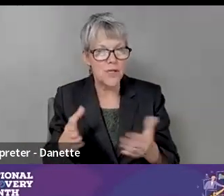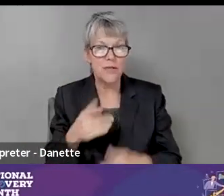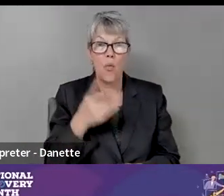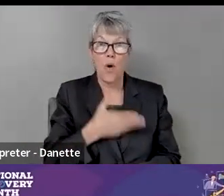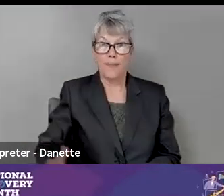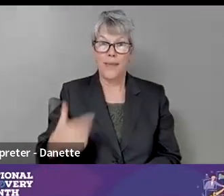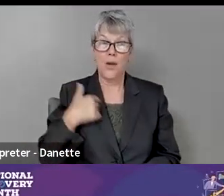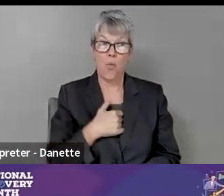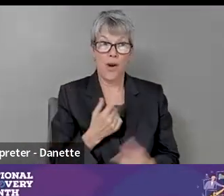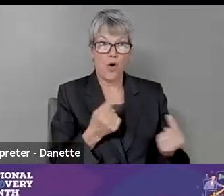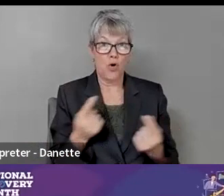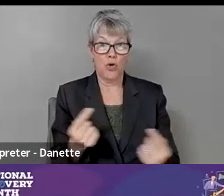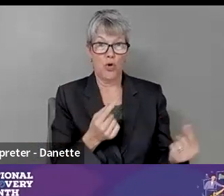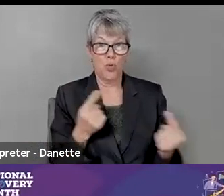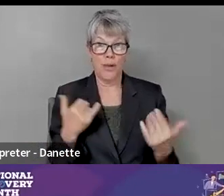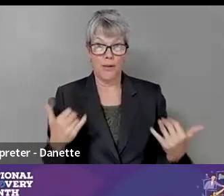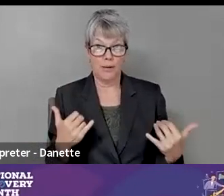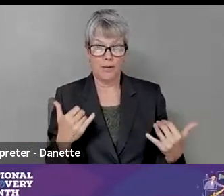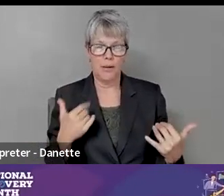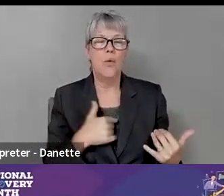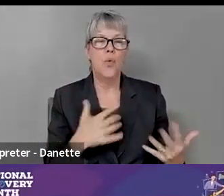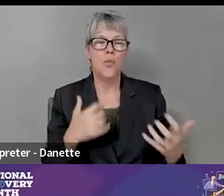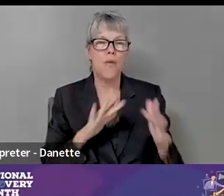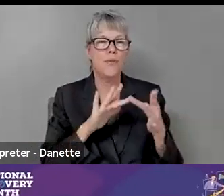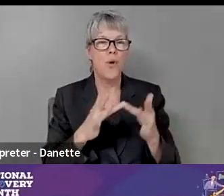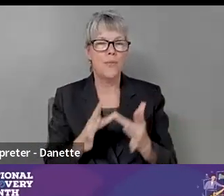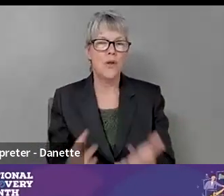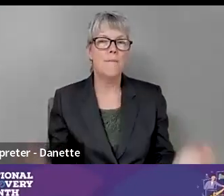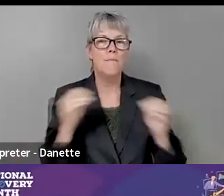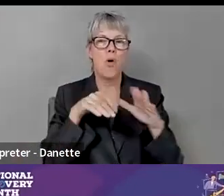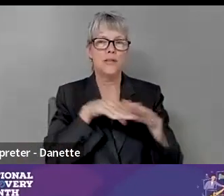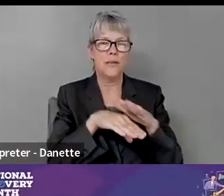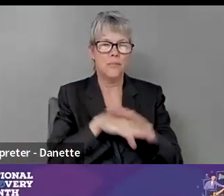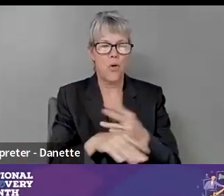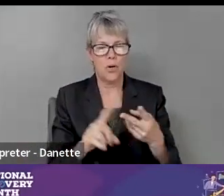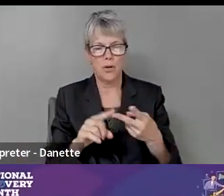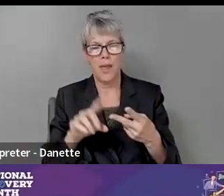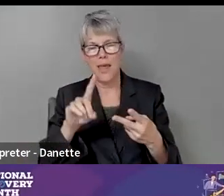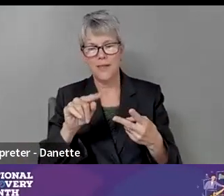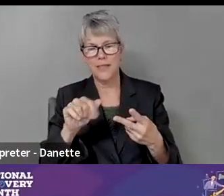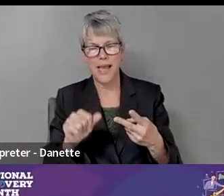Kelly Crosbie (she/her): trying to make our website more accessible, and also our data or transparent. So